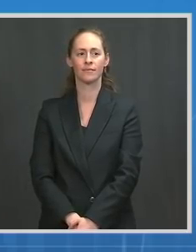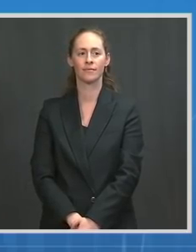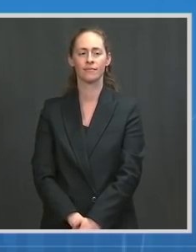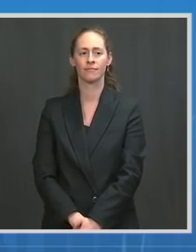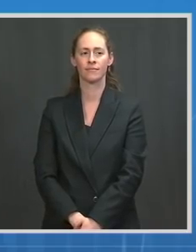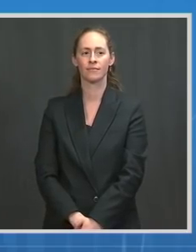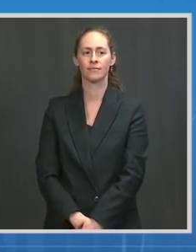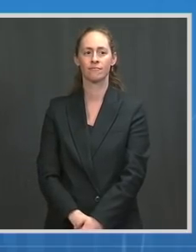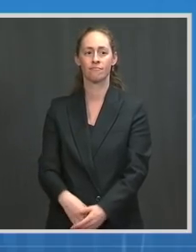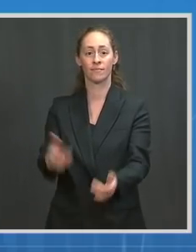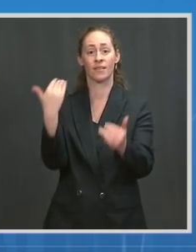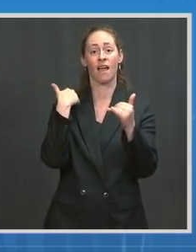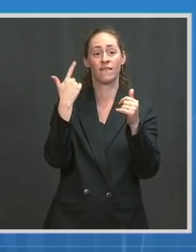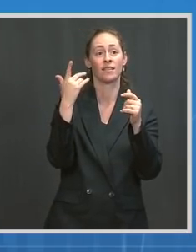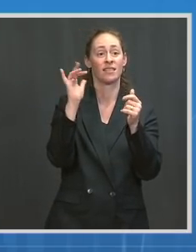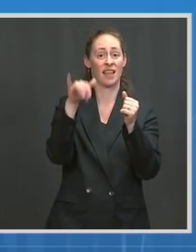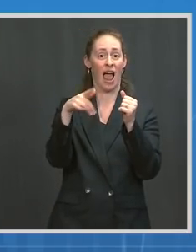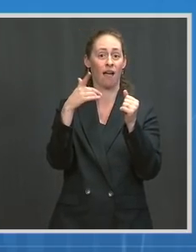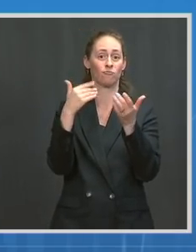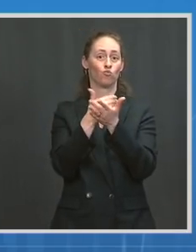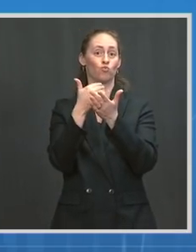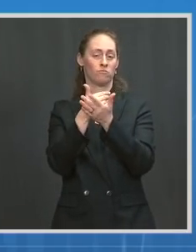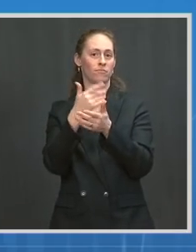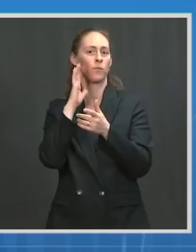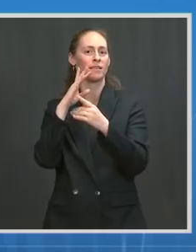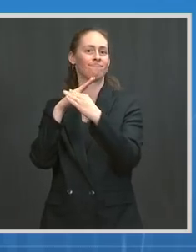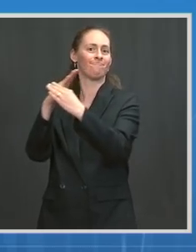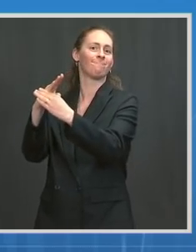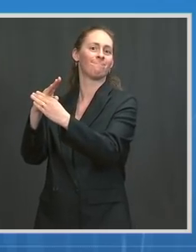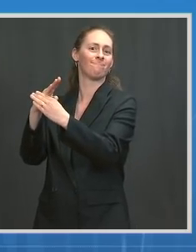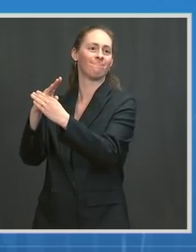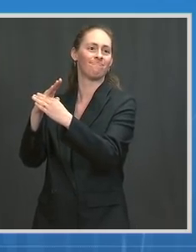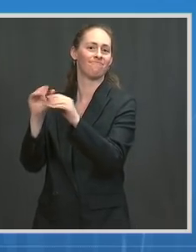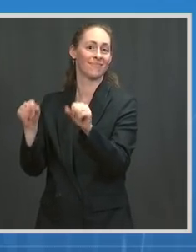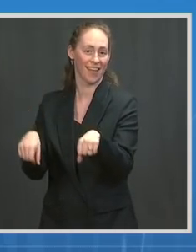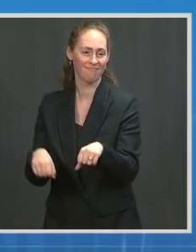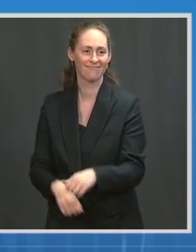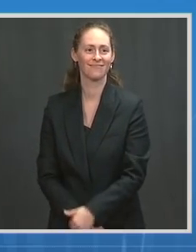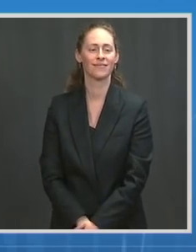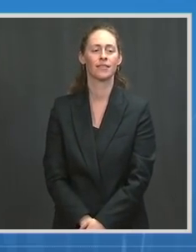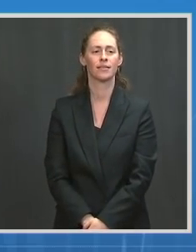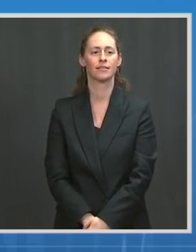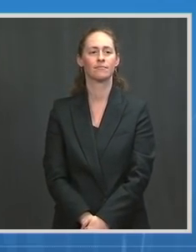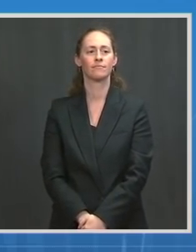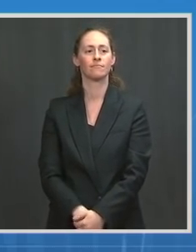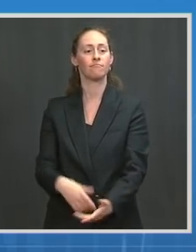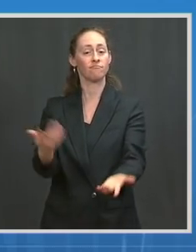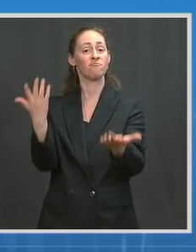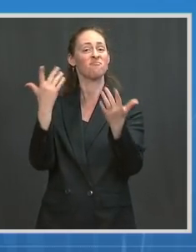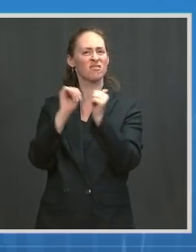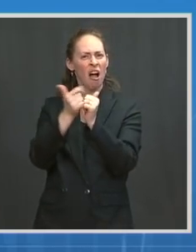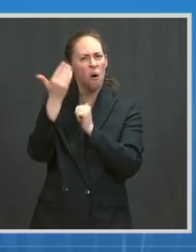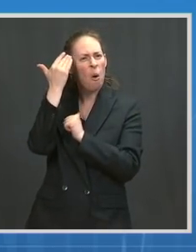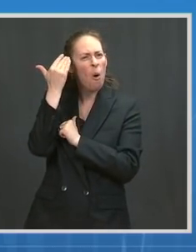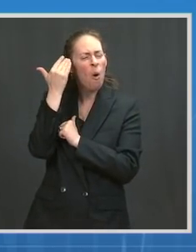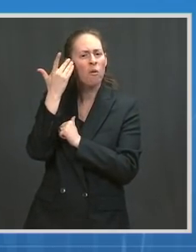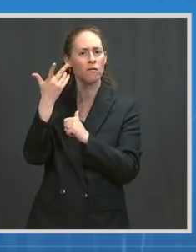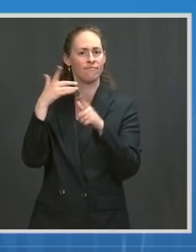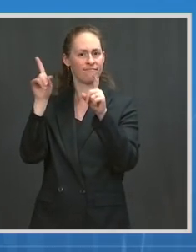completely blocked SARS-CoV-2 infection and elicited higher neutralizing antibody activity